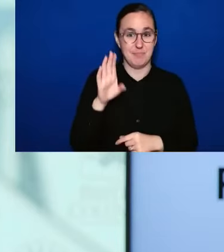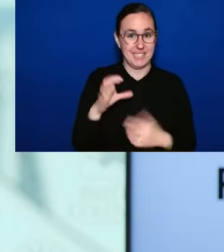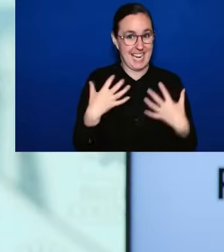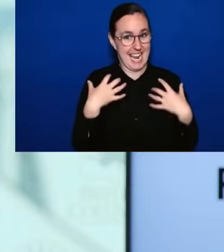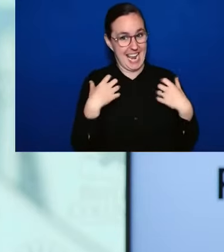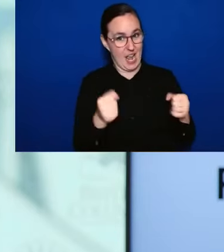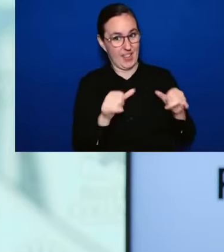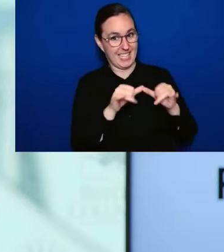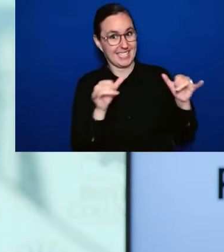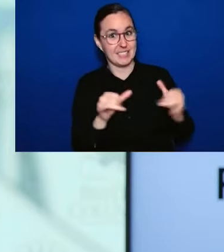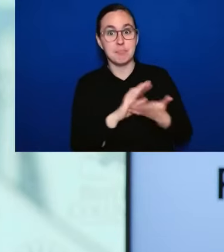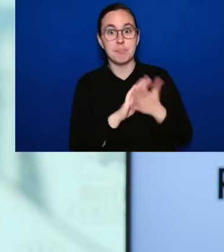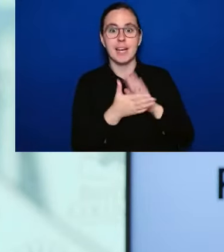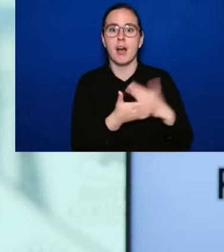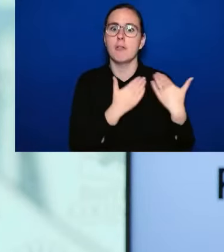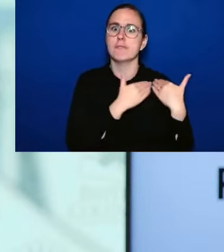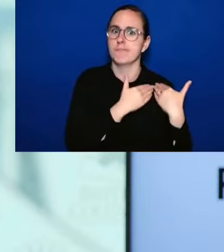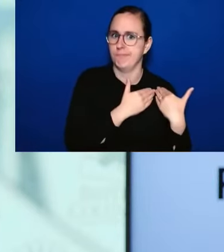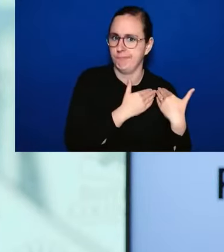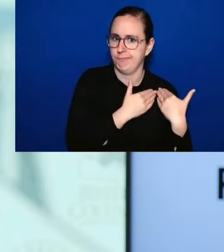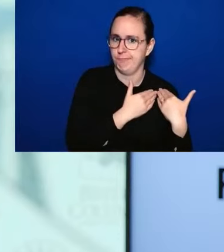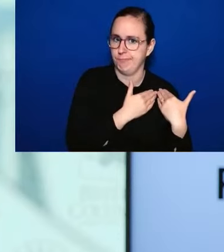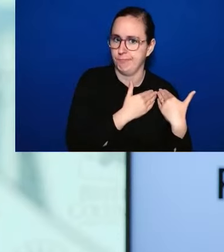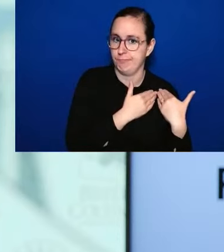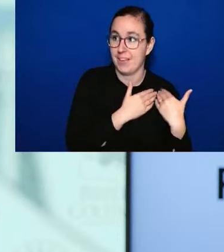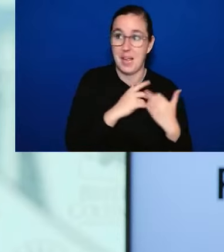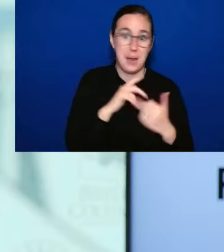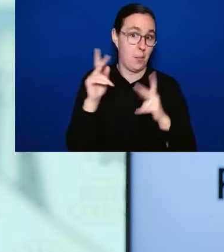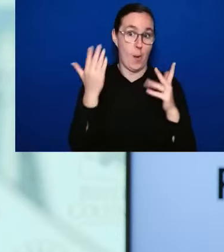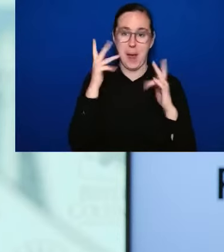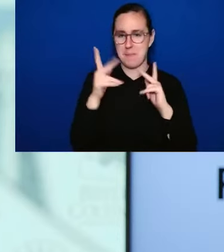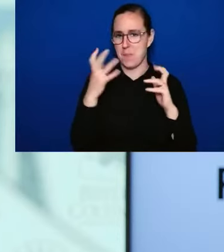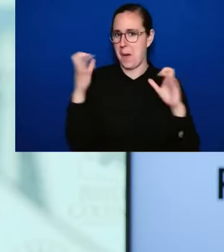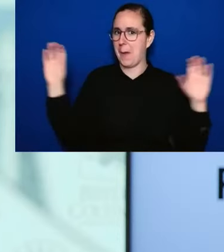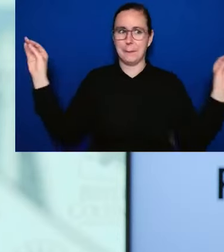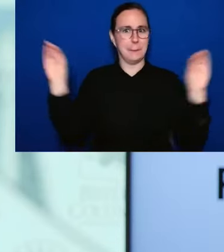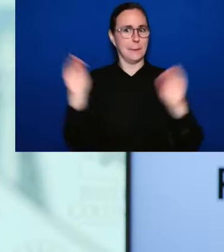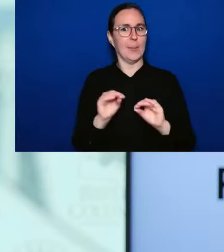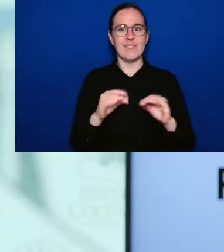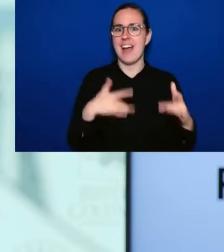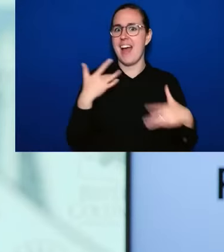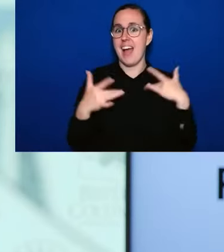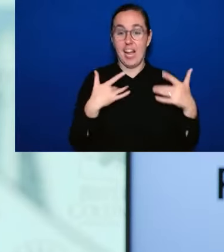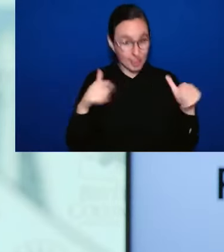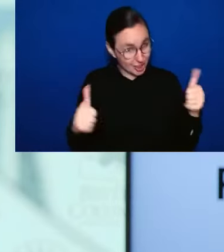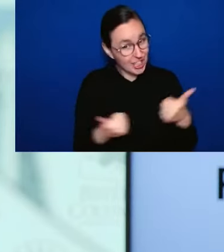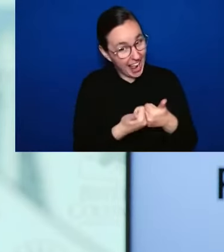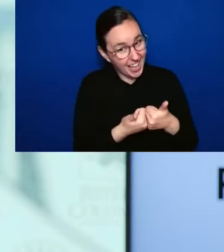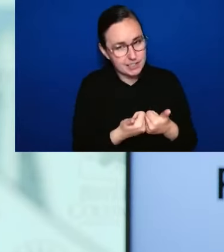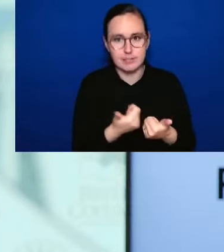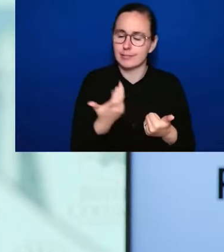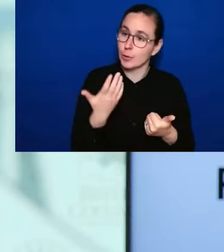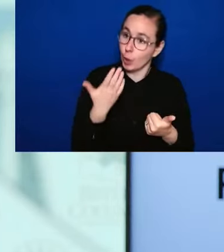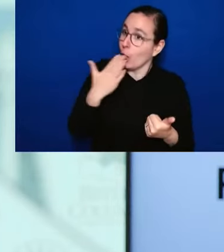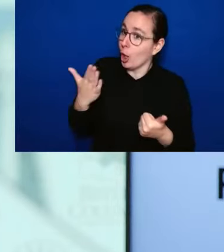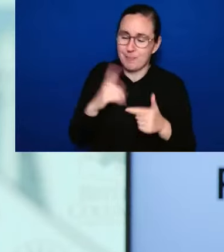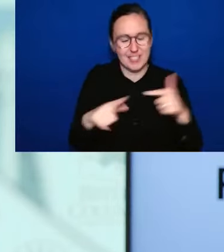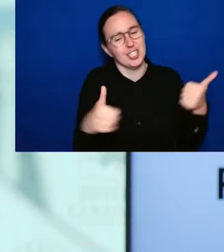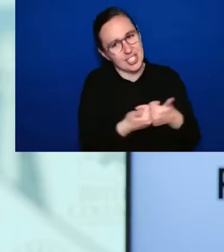the fact that people want to be here as well. Is presents challenges those are good chances to help because we wanna